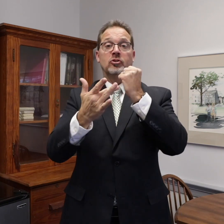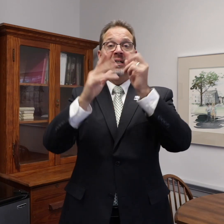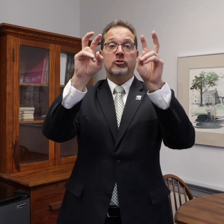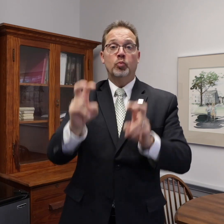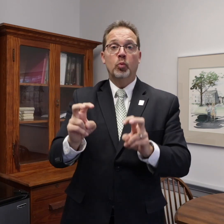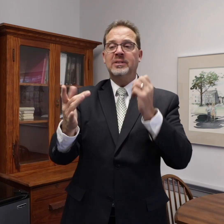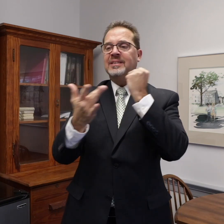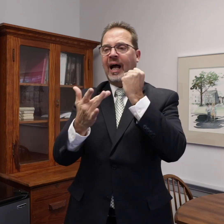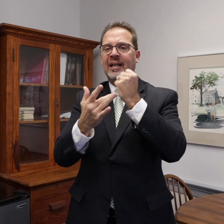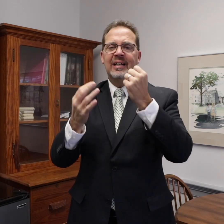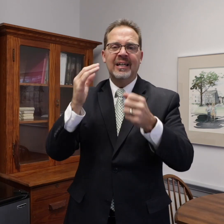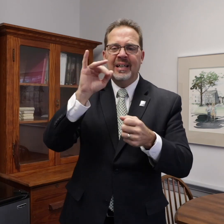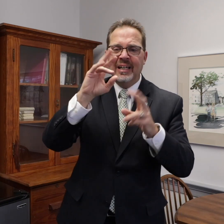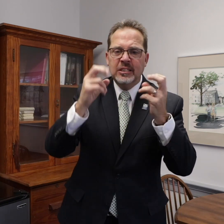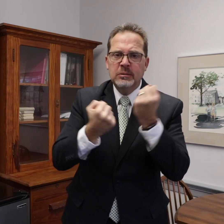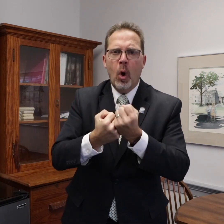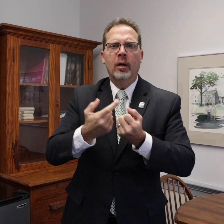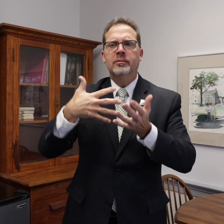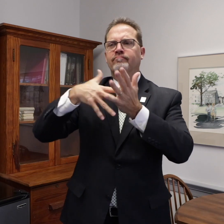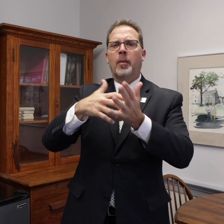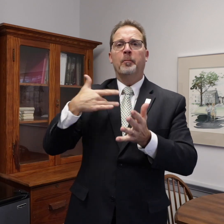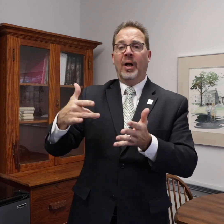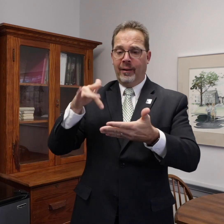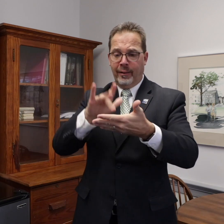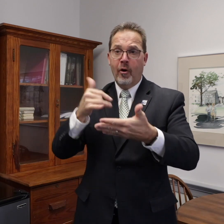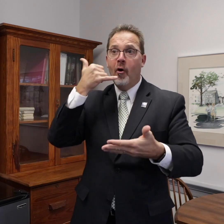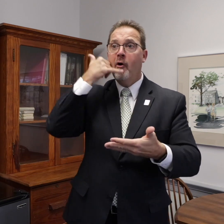cable or internet service, they would have to go through a relay provider to